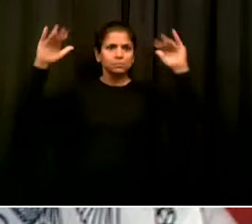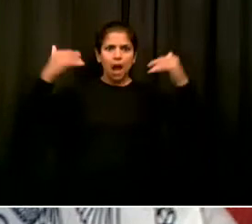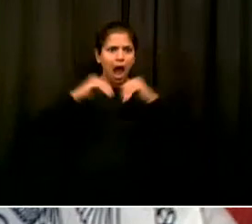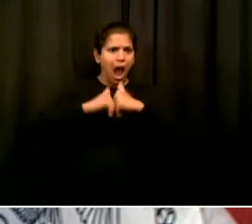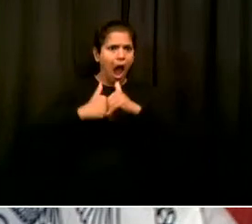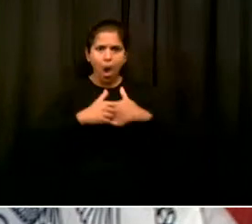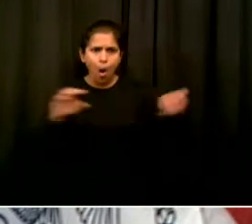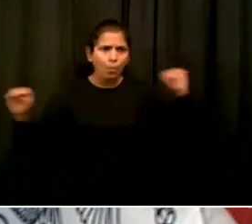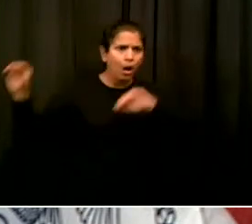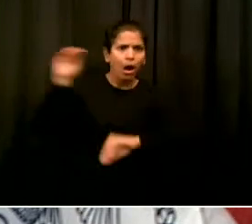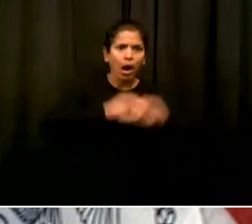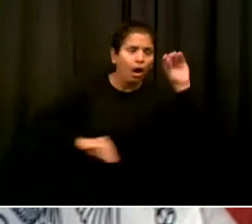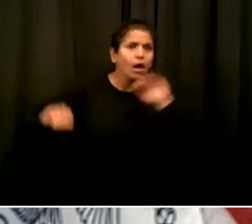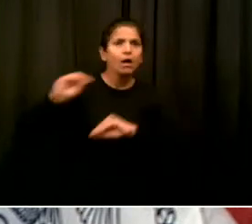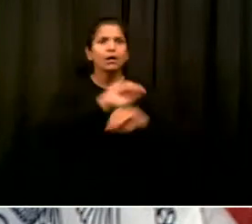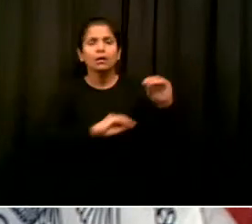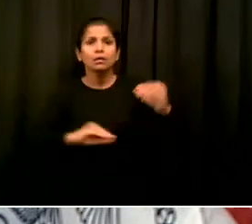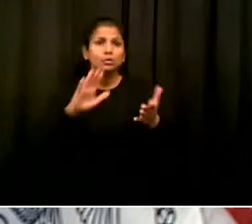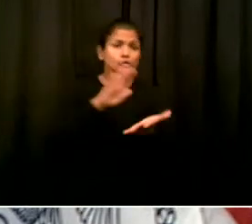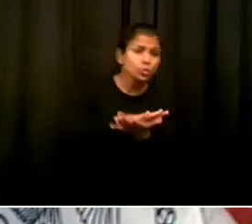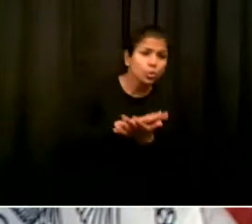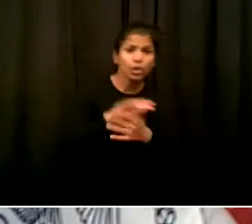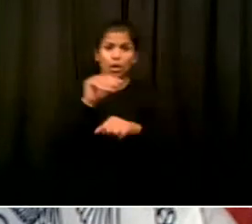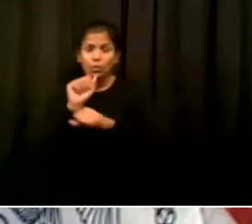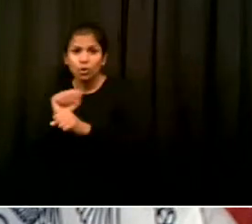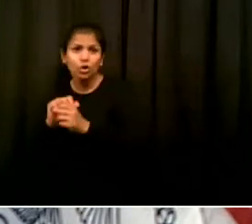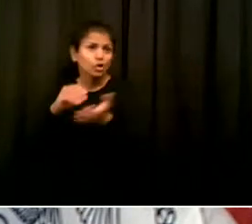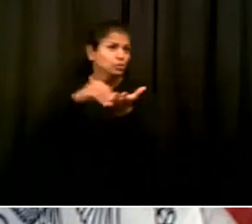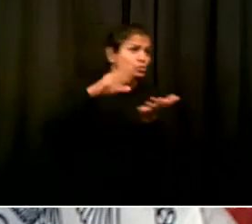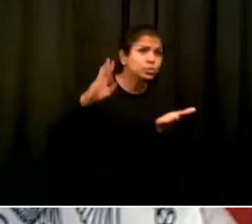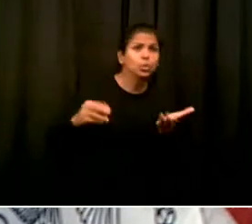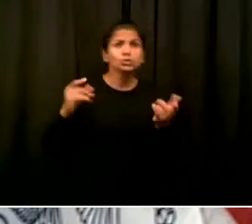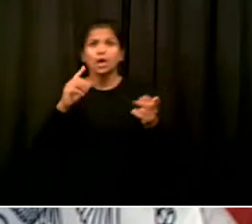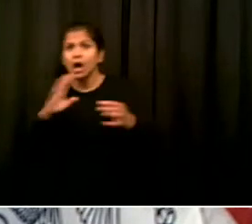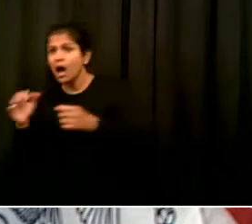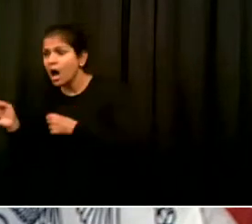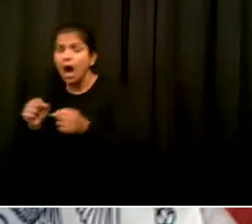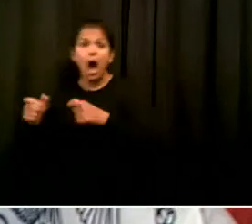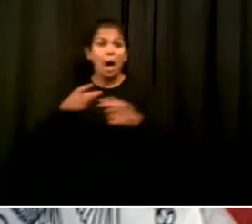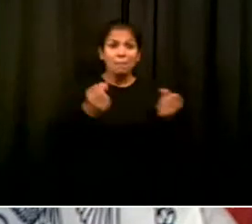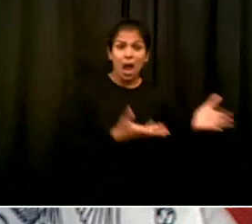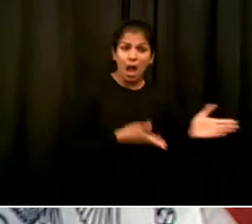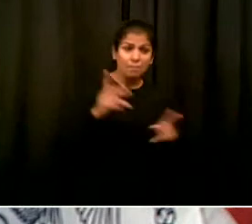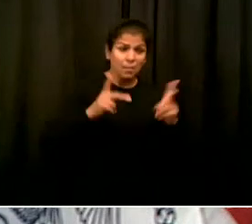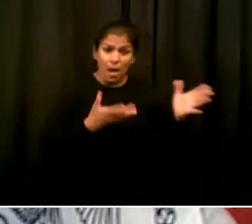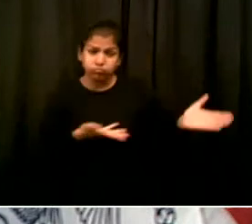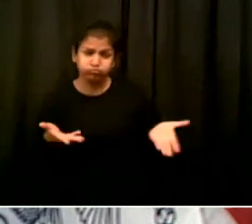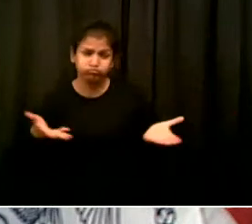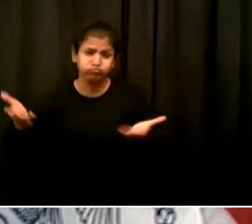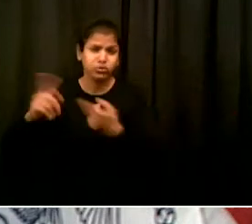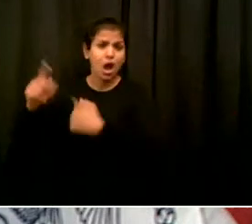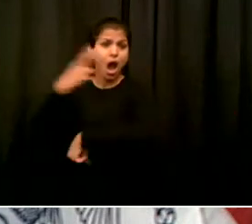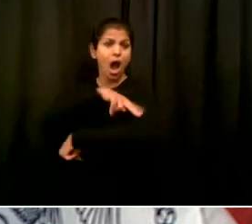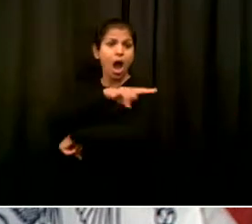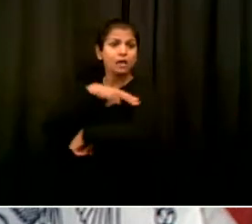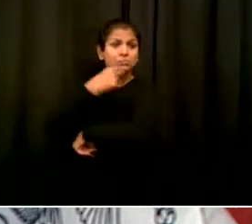VIGILANT AS I SAATHY ISIS, WE ALL NEED TO BE VIVIILGAANT ABOUT THIS, BUT SO FAR, WE ARE